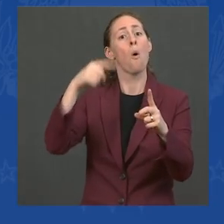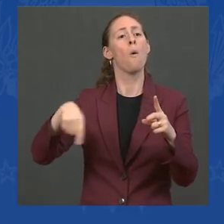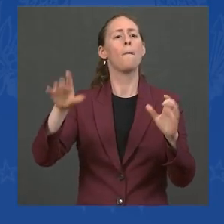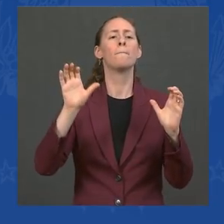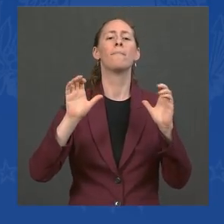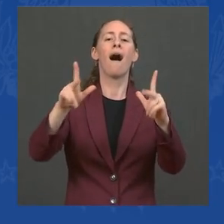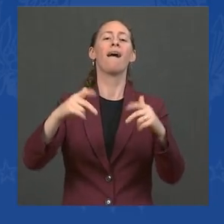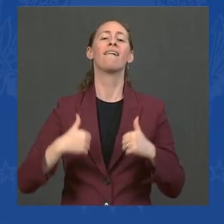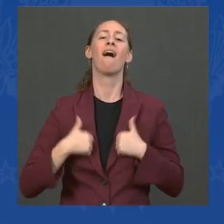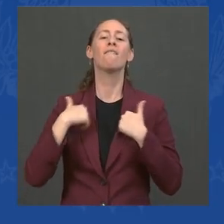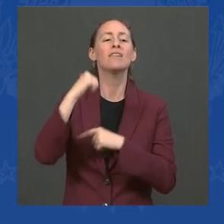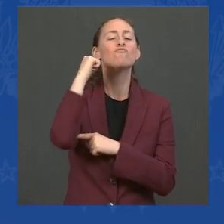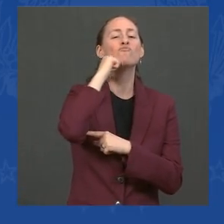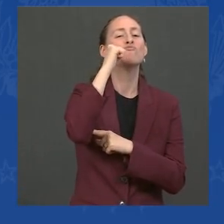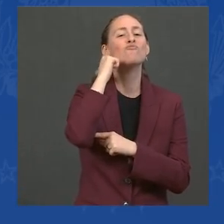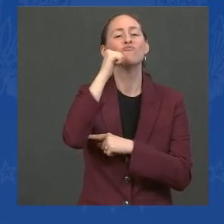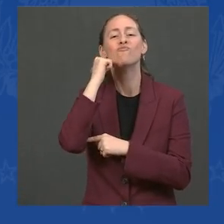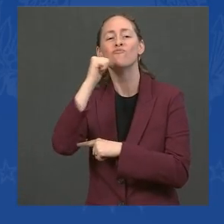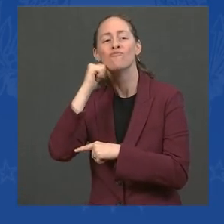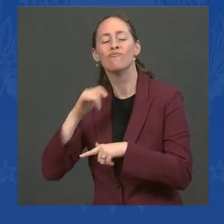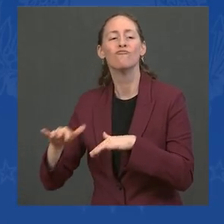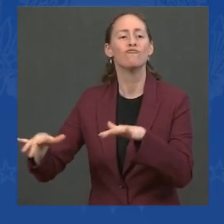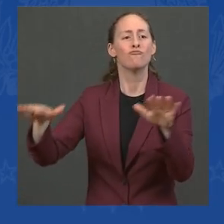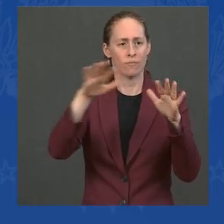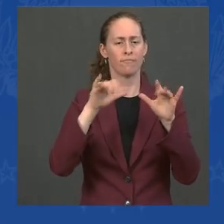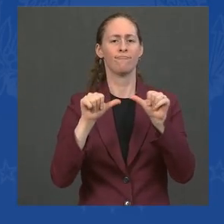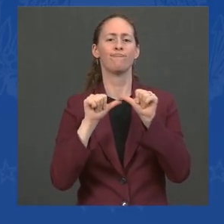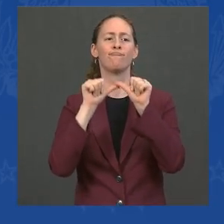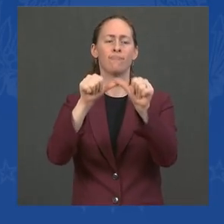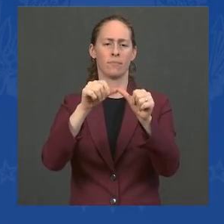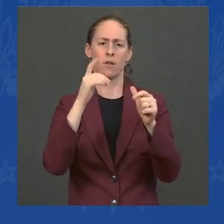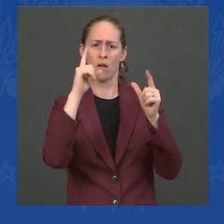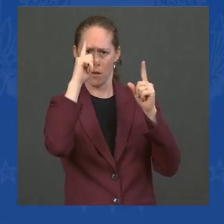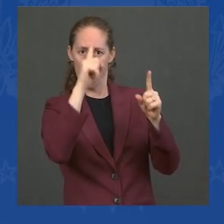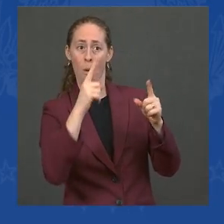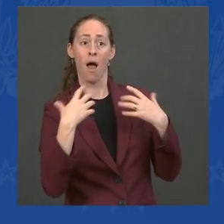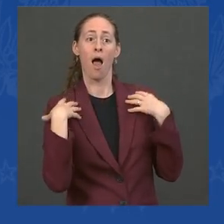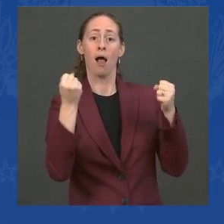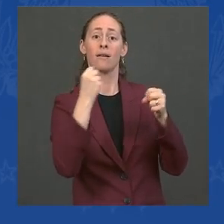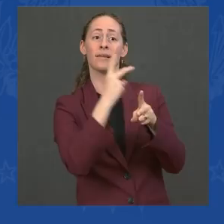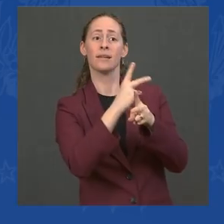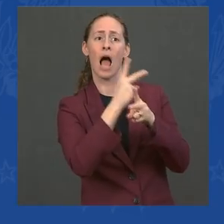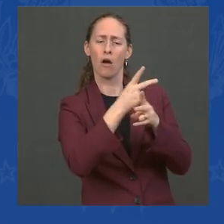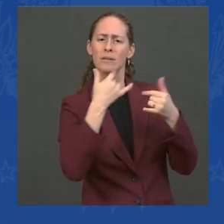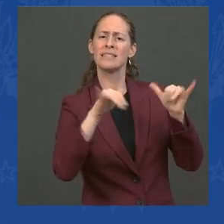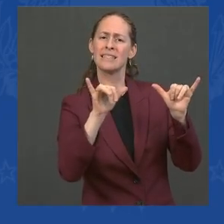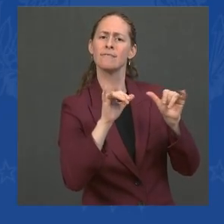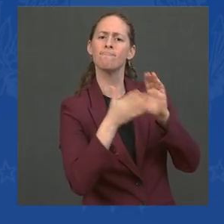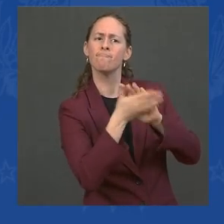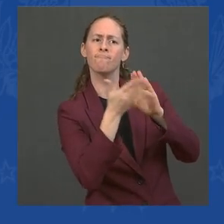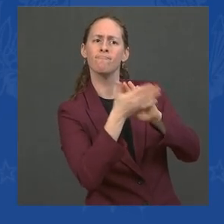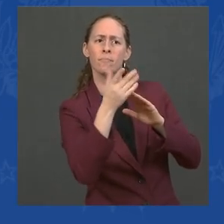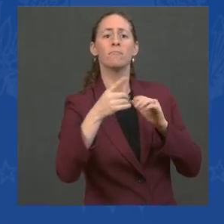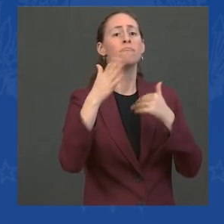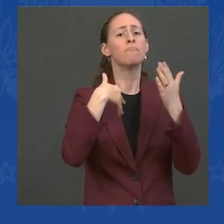to maintain our healthcare system's ability to care for anyone who walks through their doors in need of help.